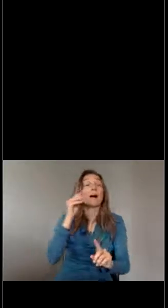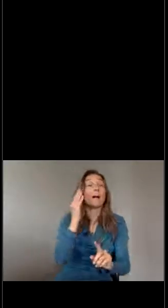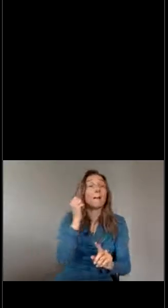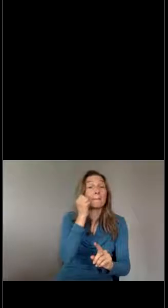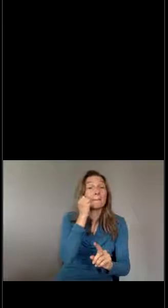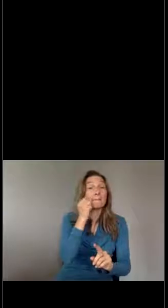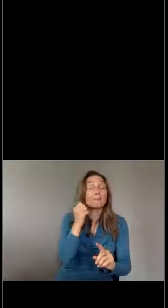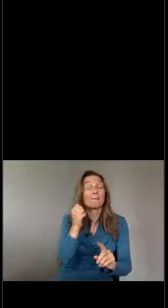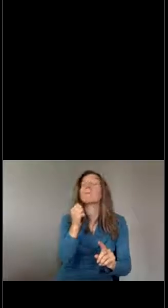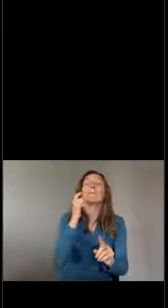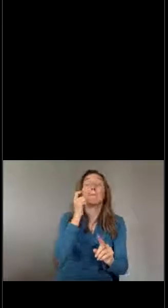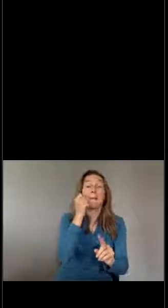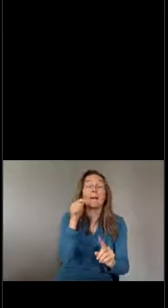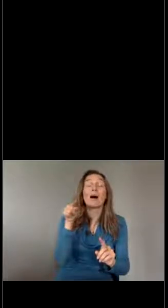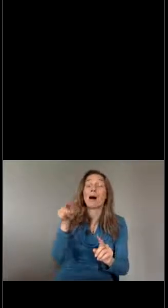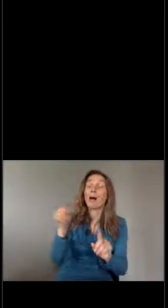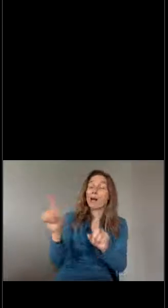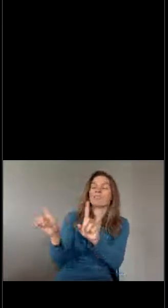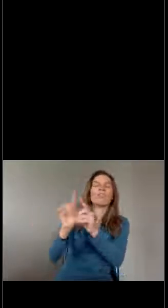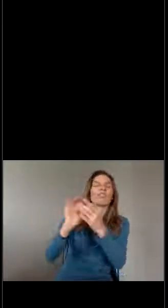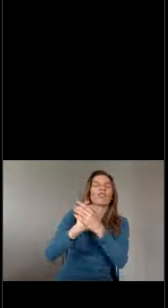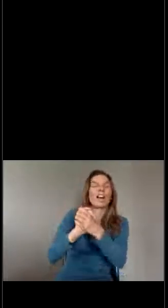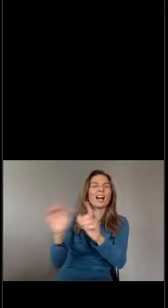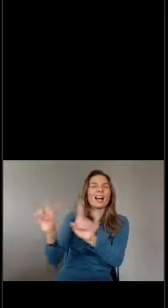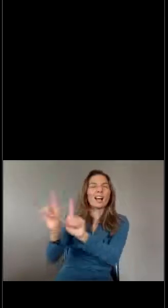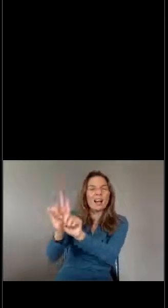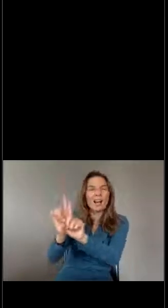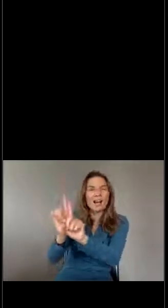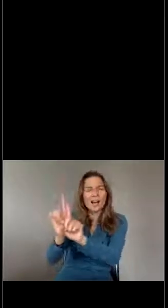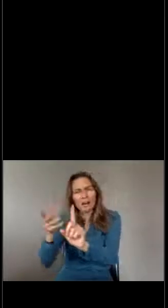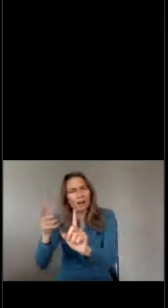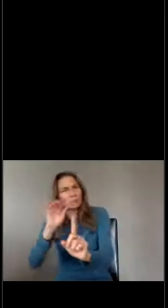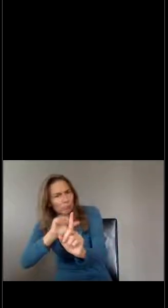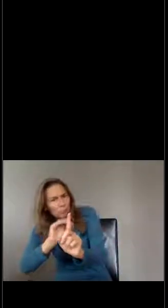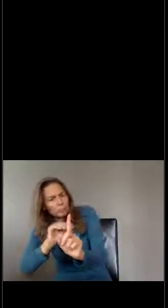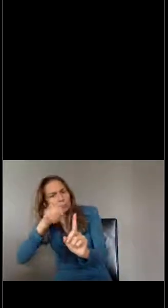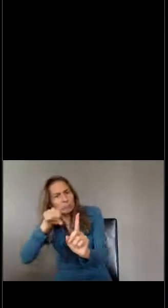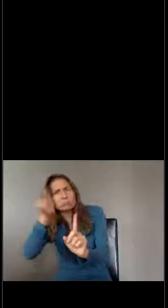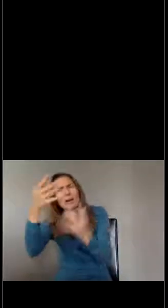there was a school where they provided instruction in sign language.